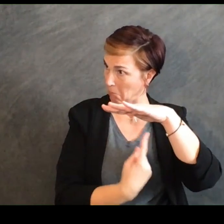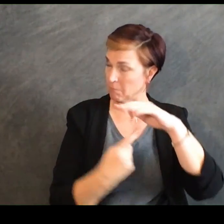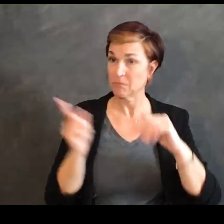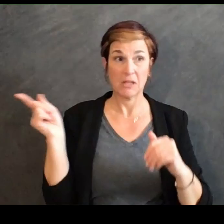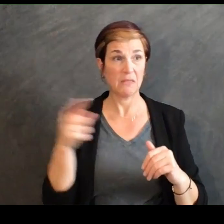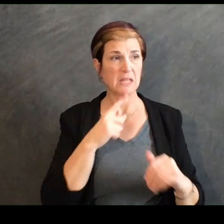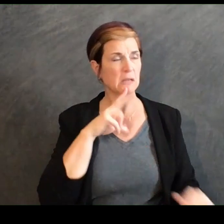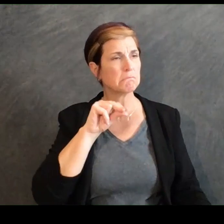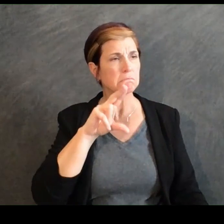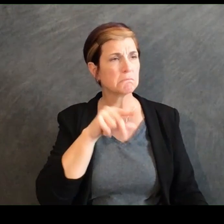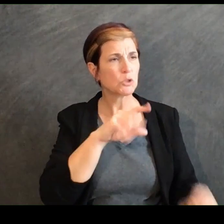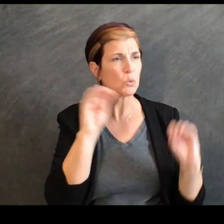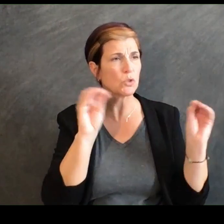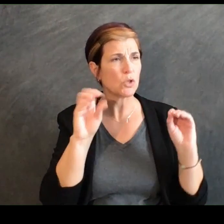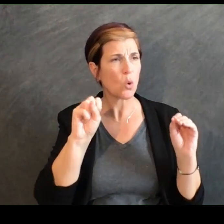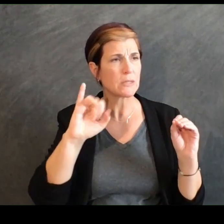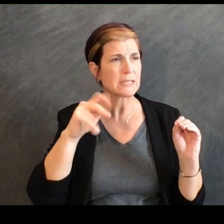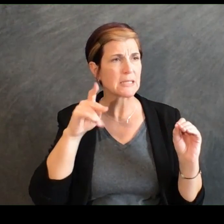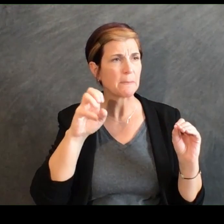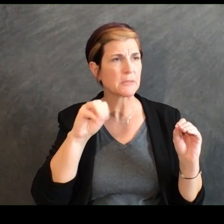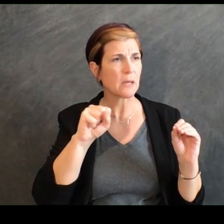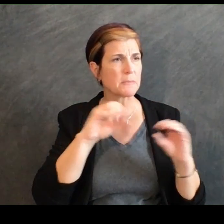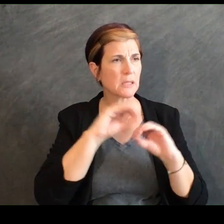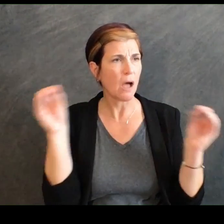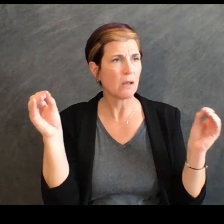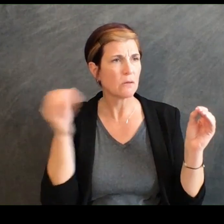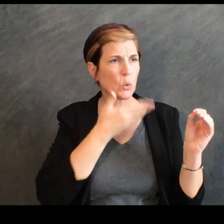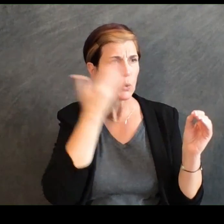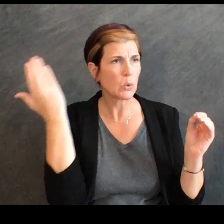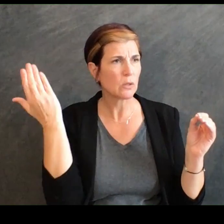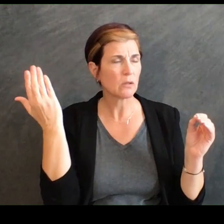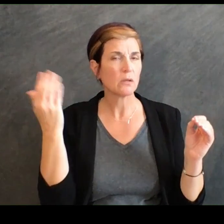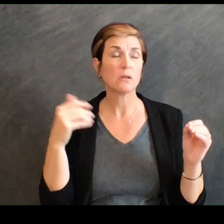any symptoms whatsoever and we don't want people without symptoms to go and